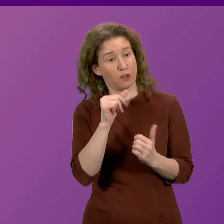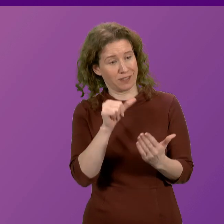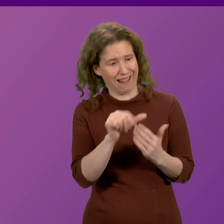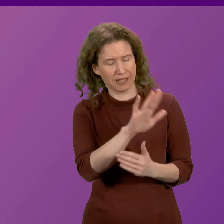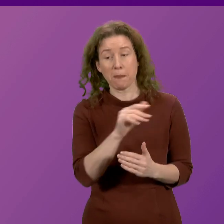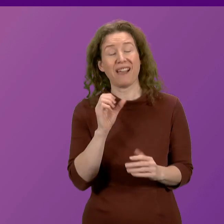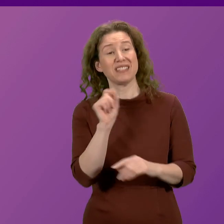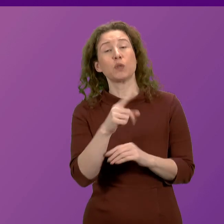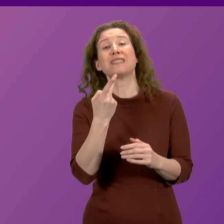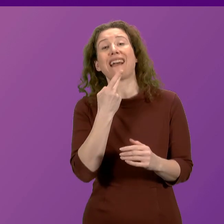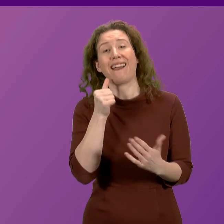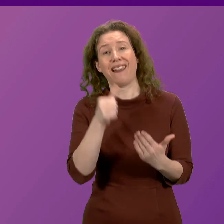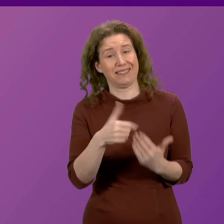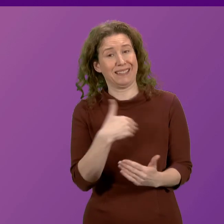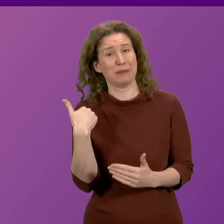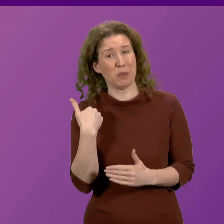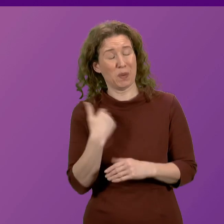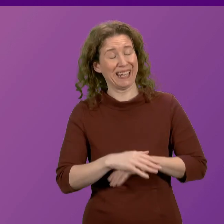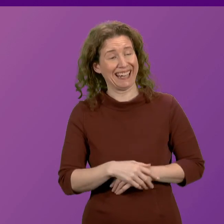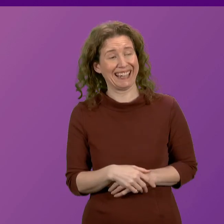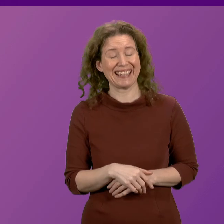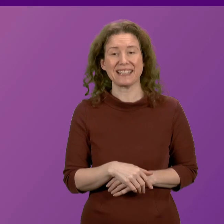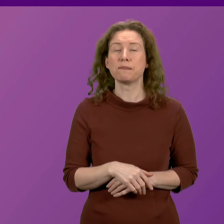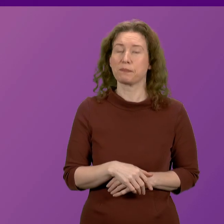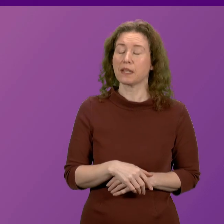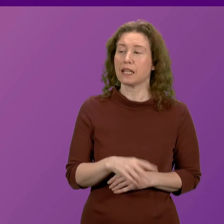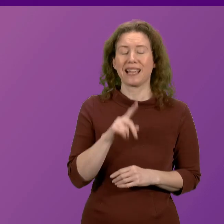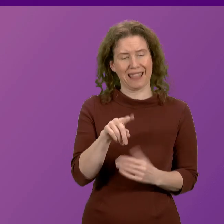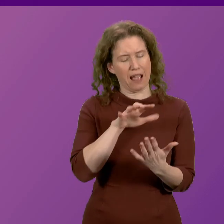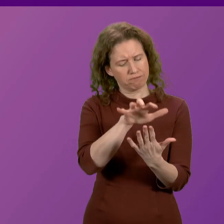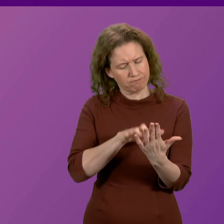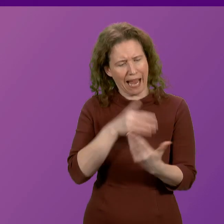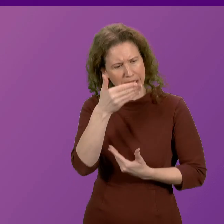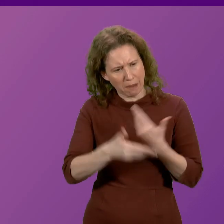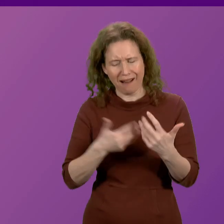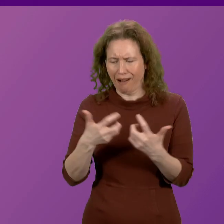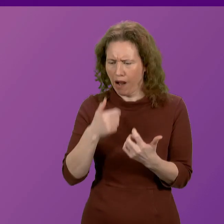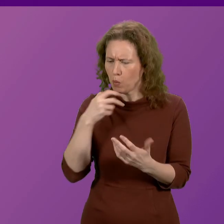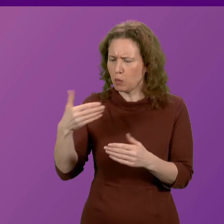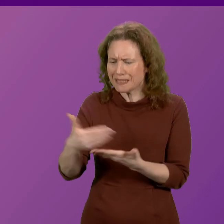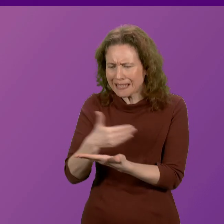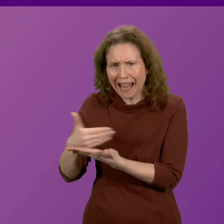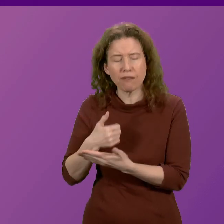morning, which set out the savings that we would make. Our plans are reasonable,